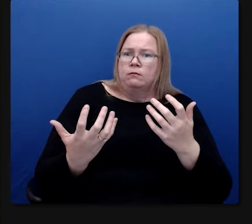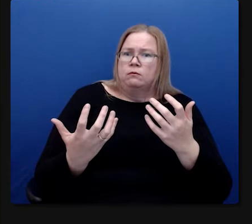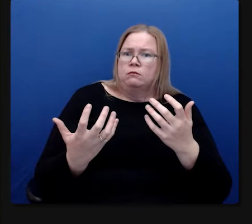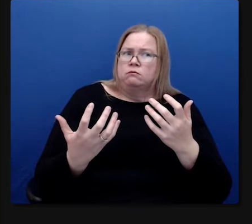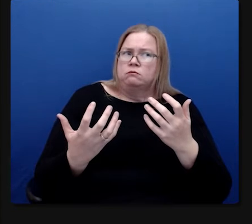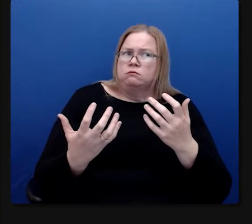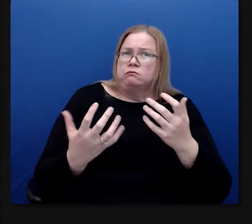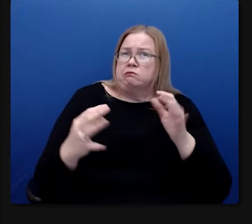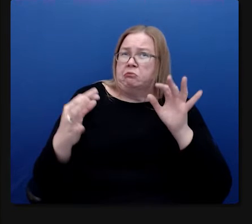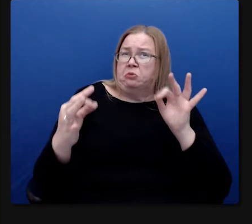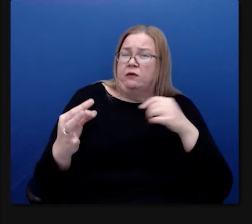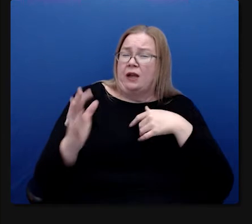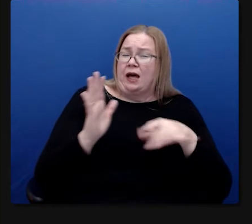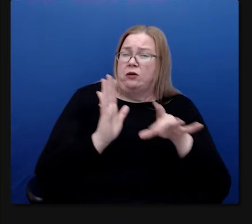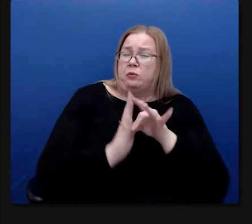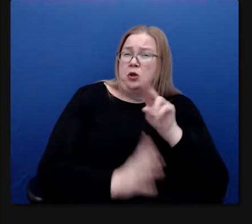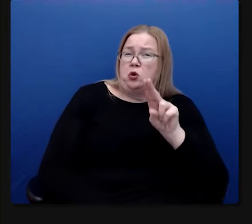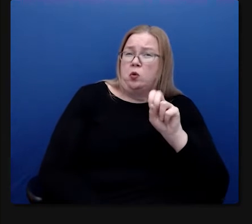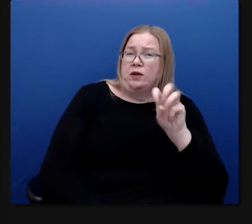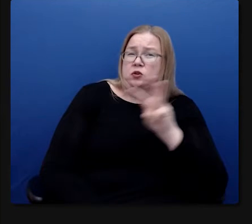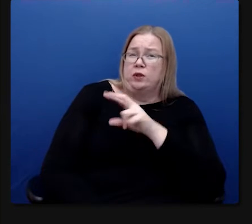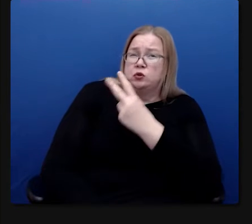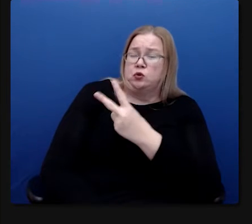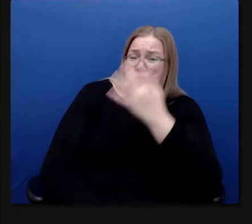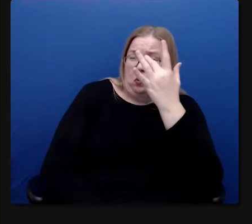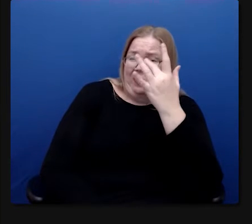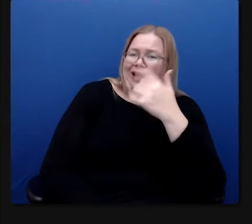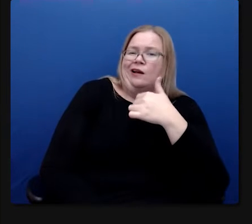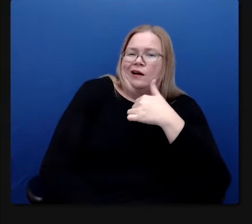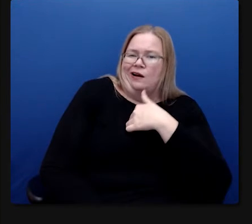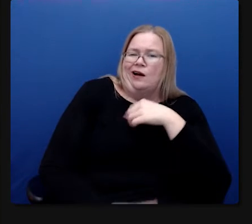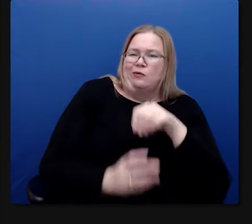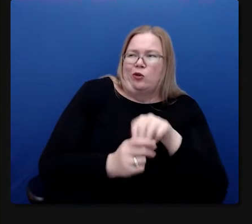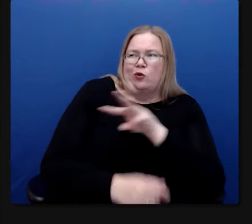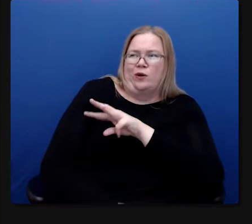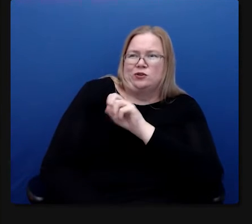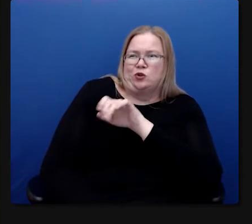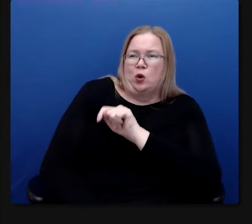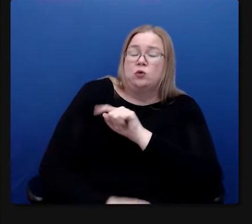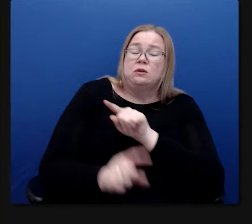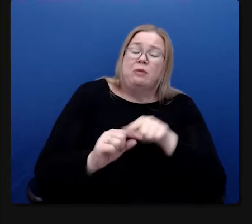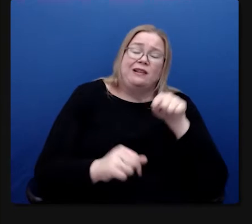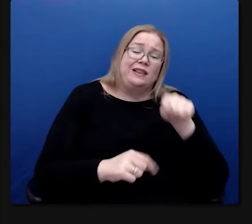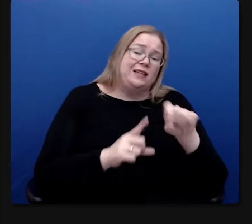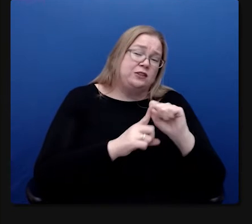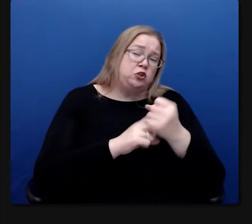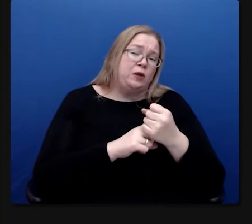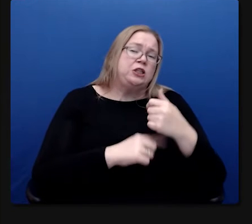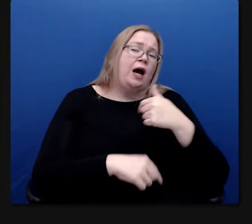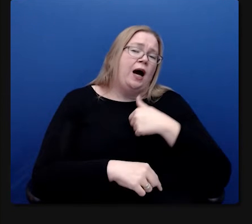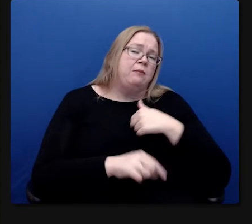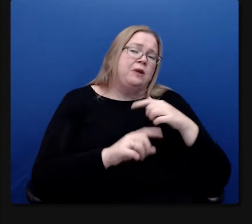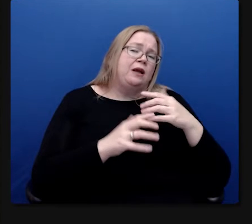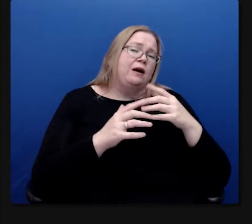Ideally, I would pick US West 2 because I am located on the West Coast. But in this case, I am going to actually